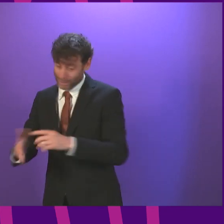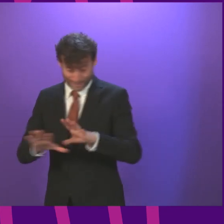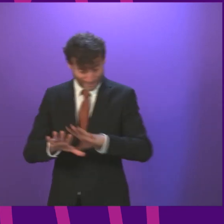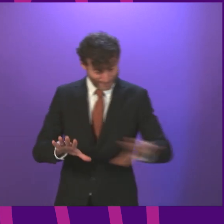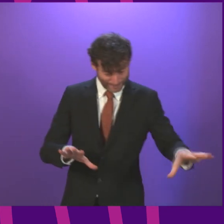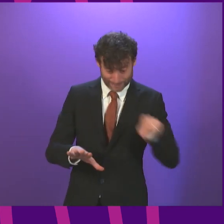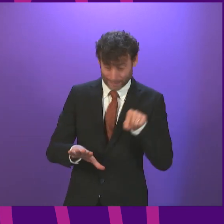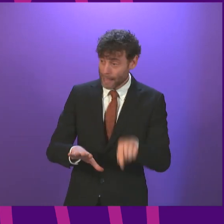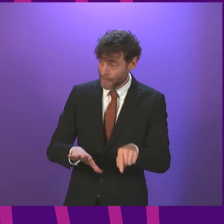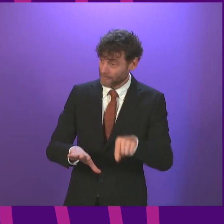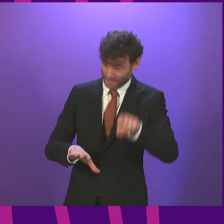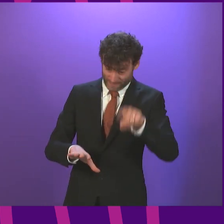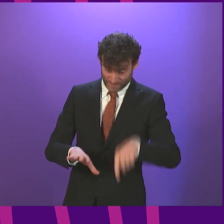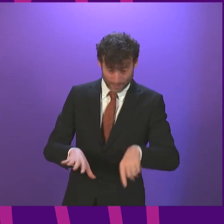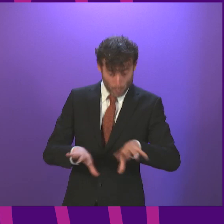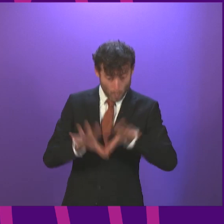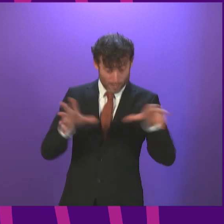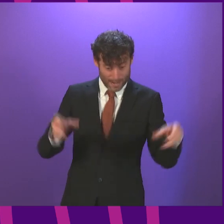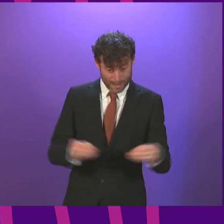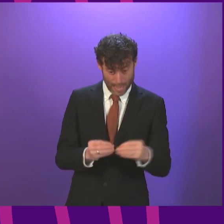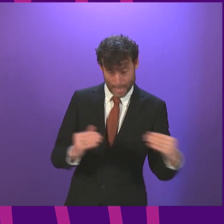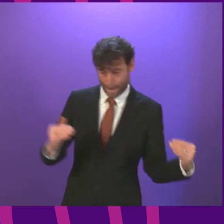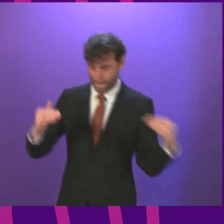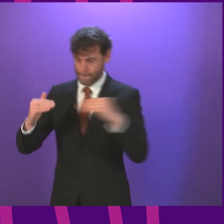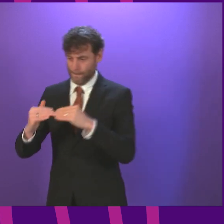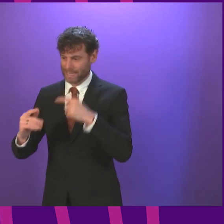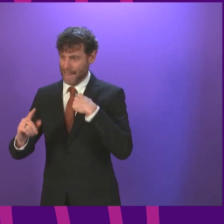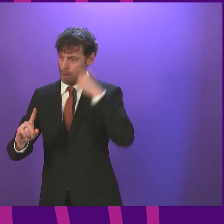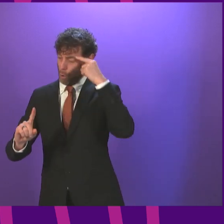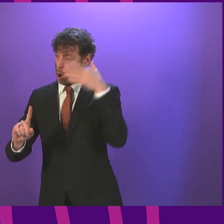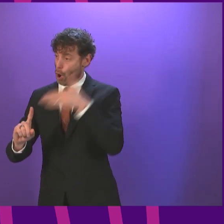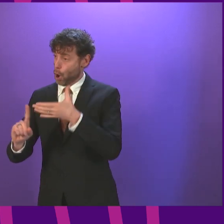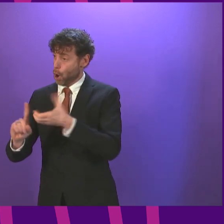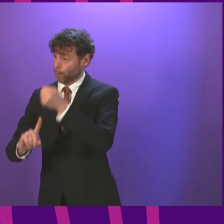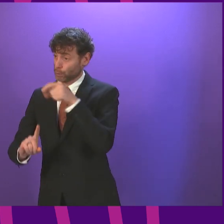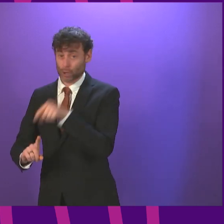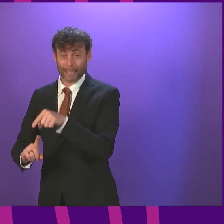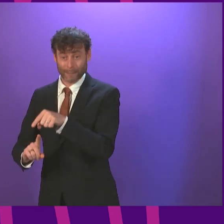That is the challenge for the Government and it is absolutely what Opposition members should